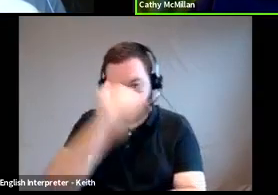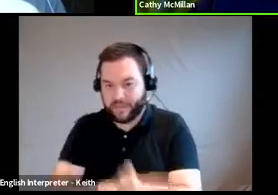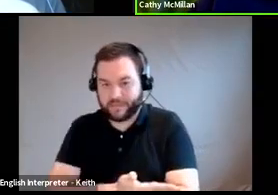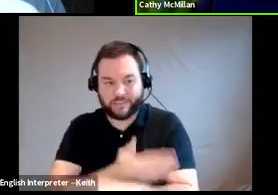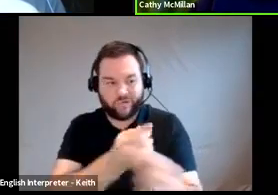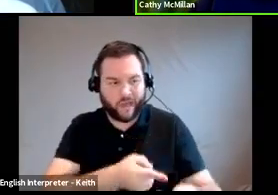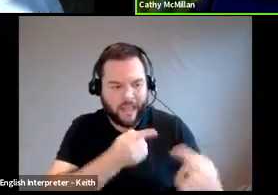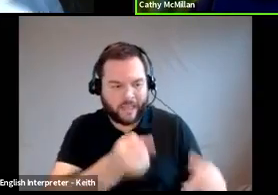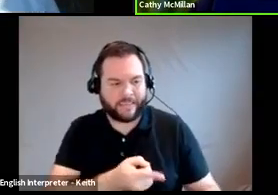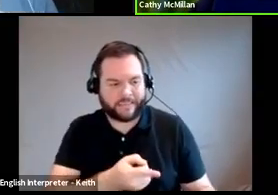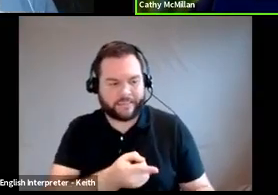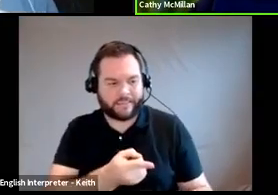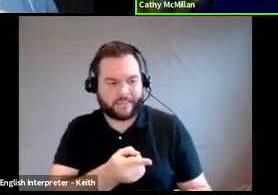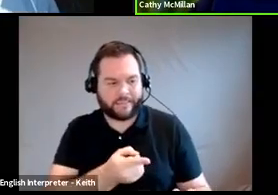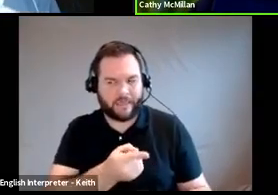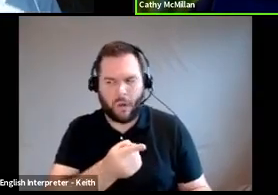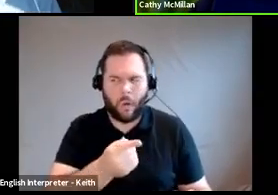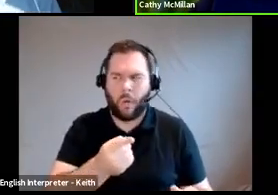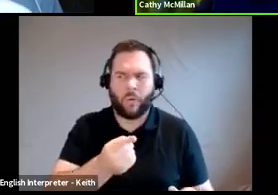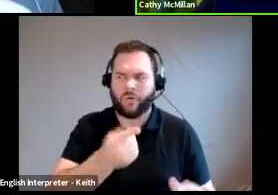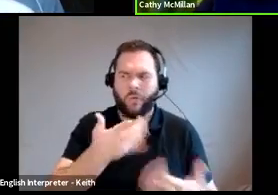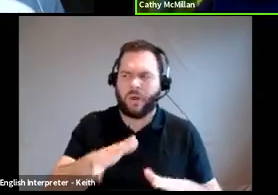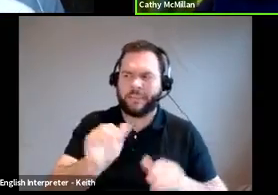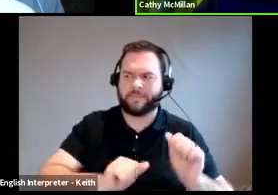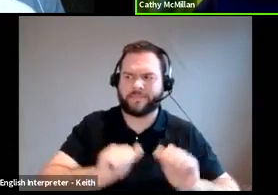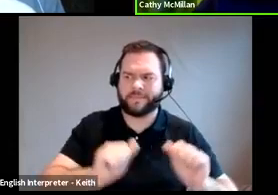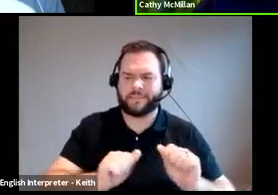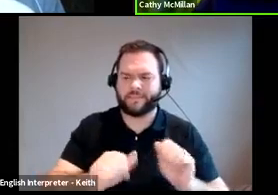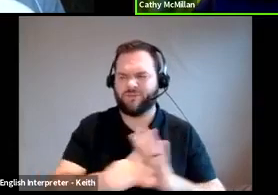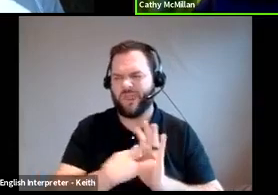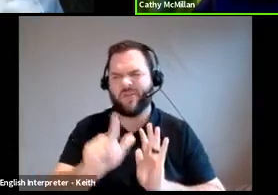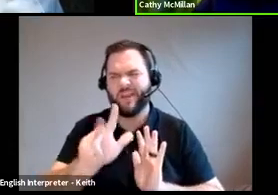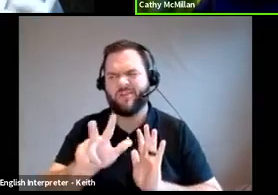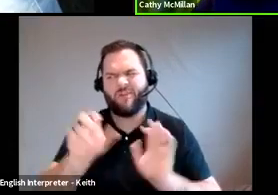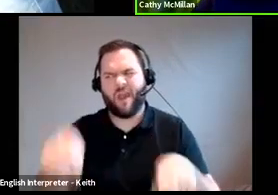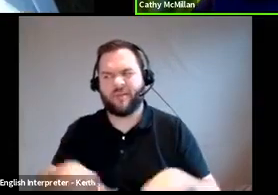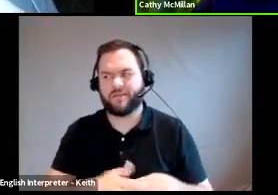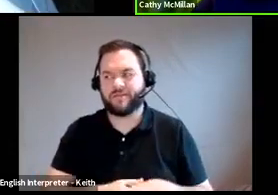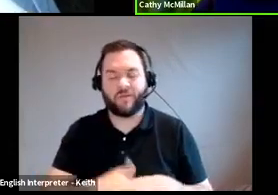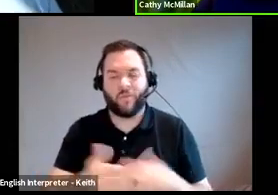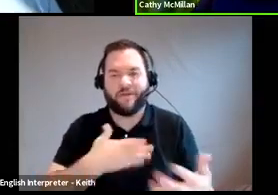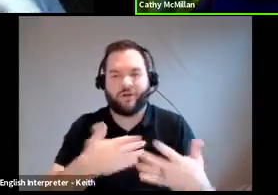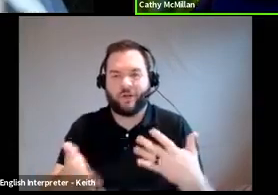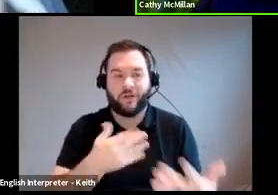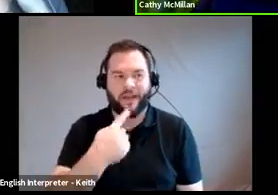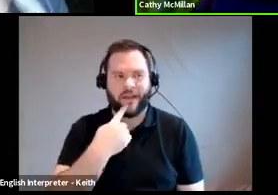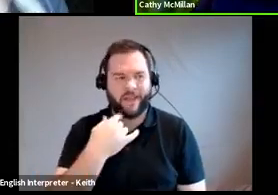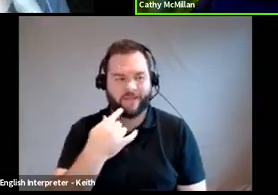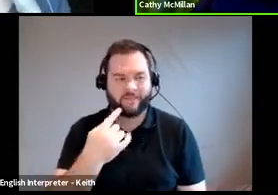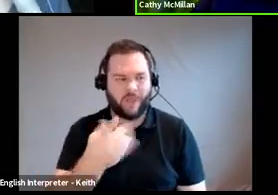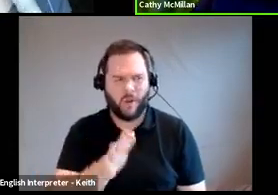your son or daughter is struggling. g, and they're, you know we're not g, and they're, you know we're not giving them assessment, or not so great here for whatever they tell whatever line they